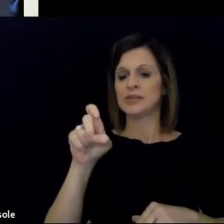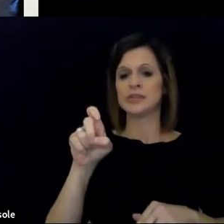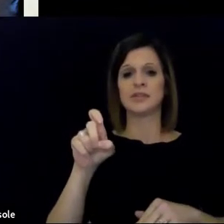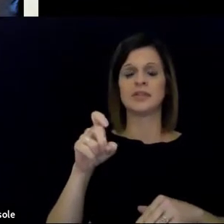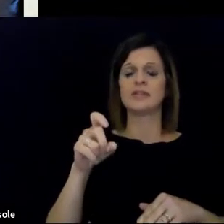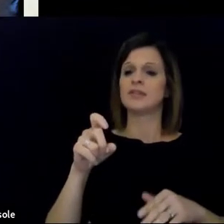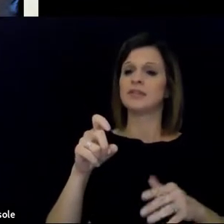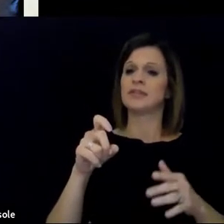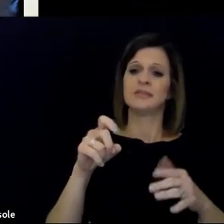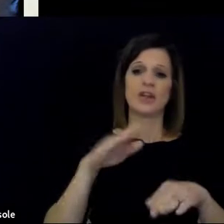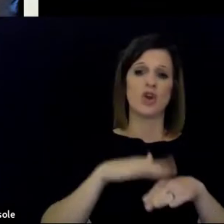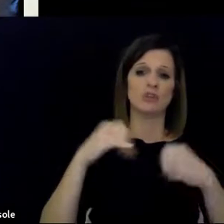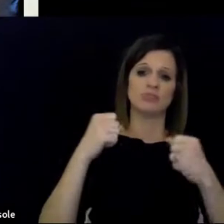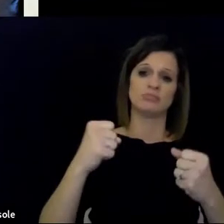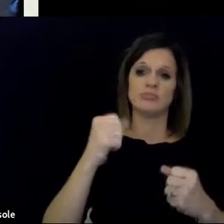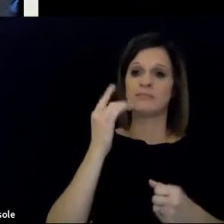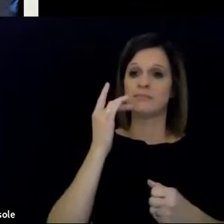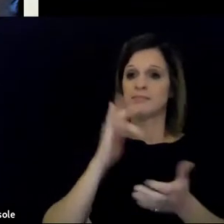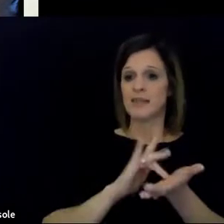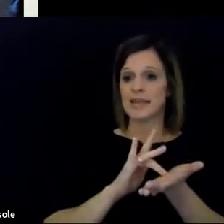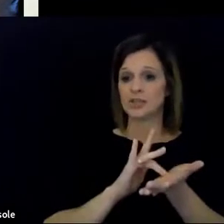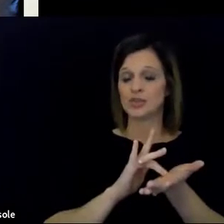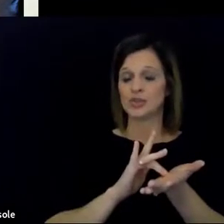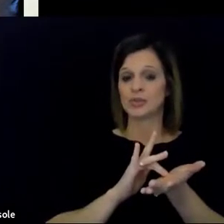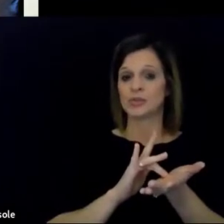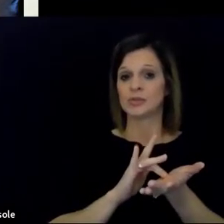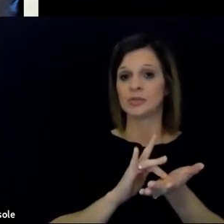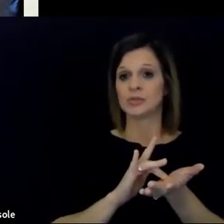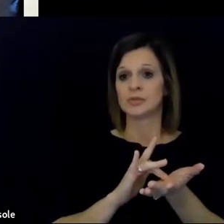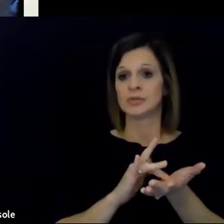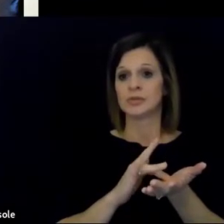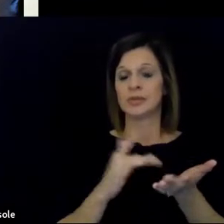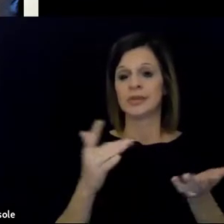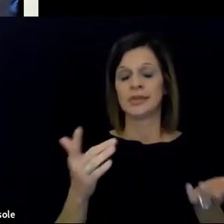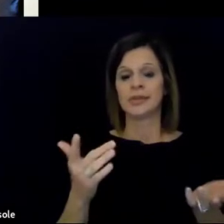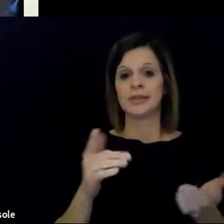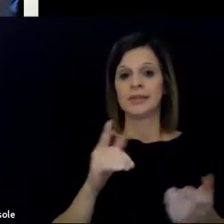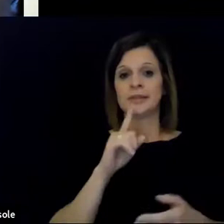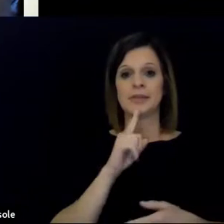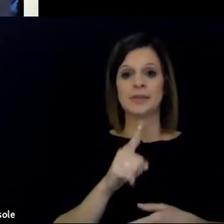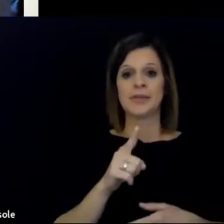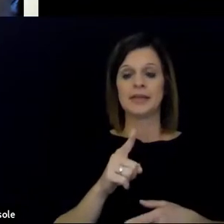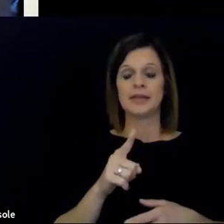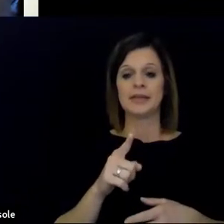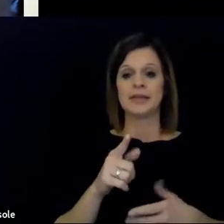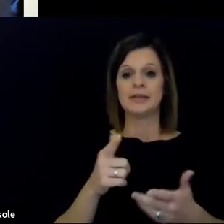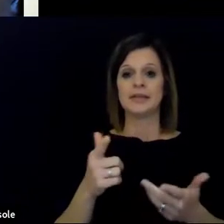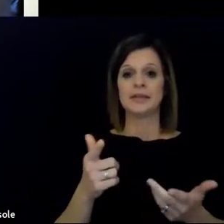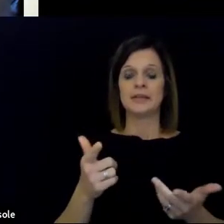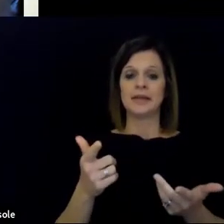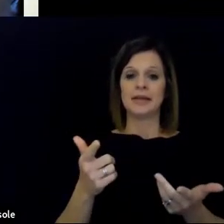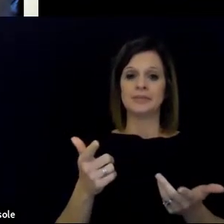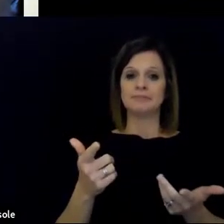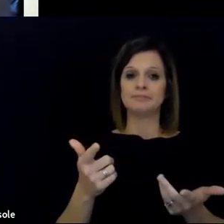Rather than recognizing that there's really no demarcation between childhood and adulthood, right? And it's not like you turn 21